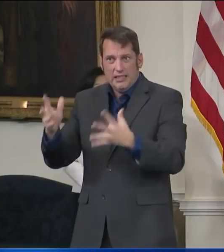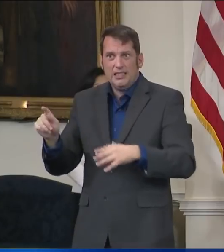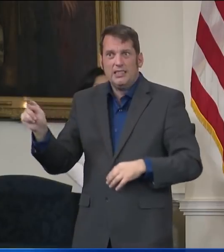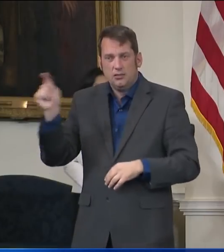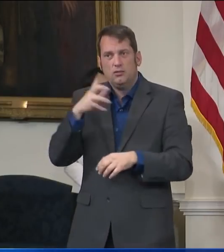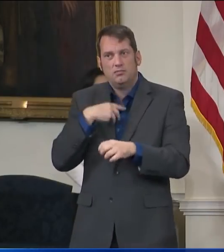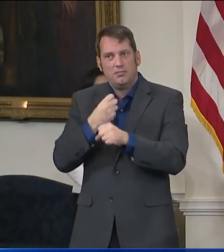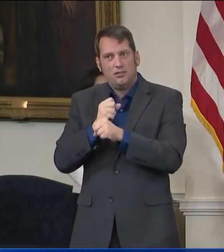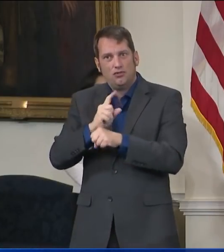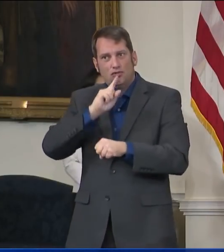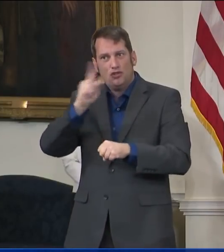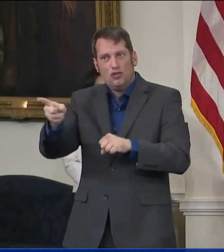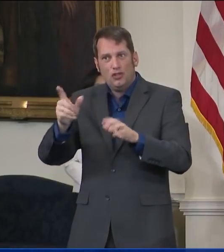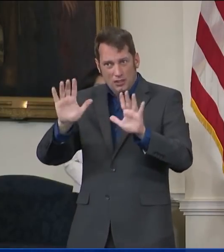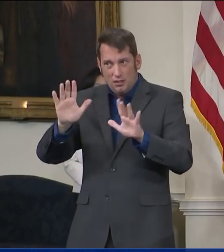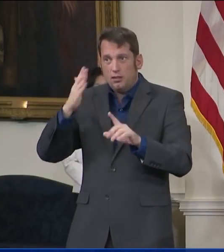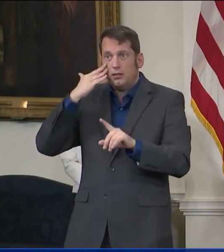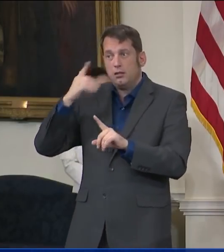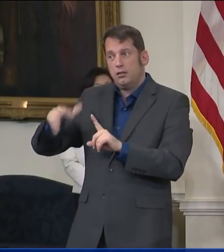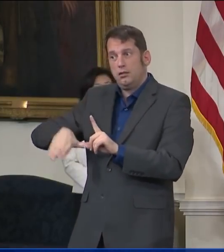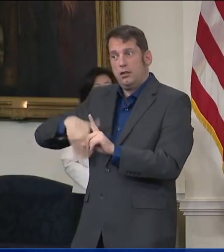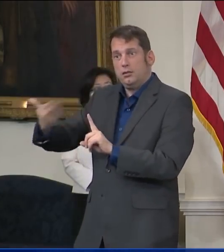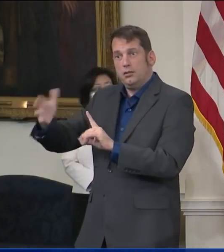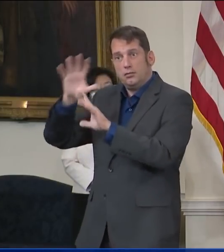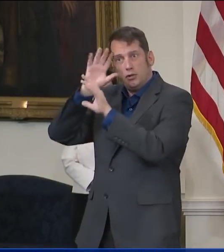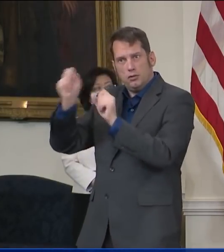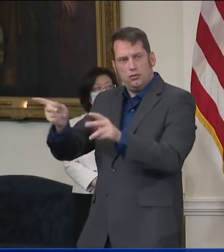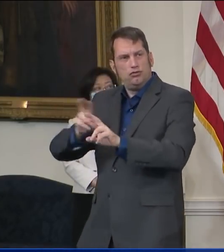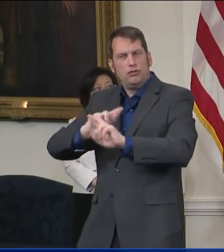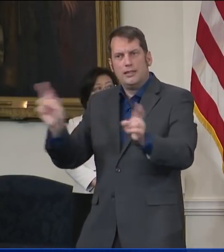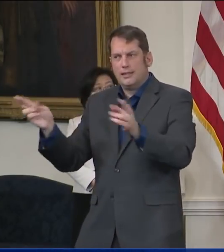AND WE HAVE TO MAKE SURE THAT THERE’S A SMOOTH HAND OFF.